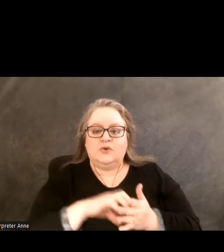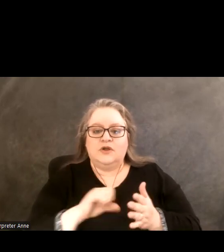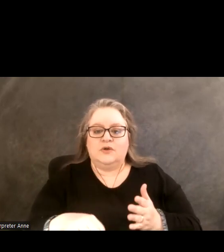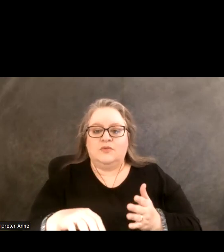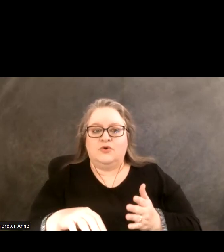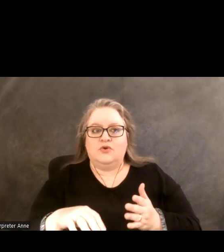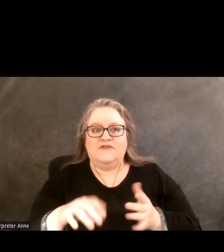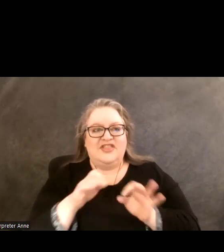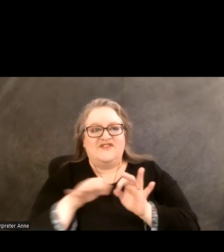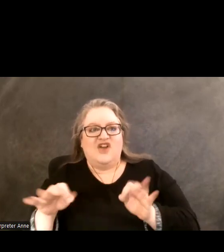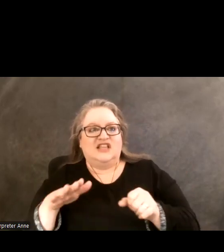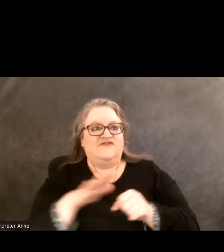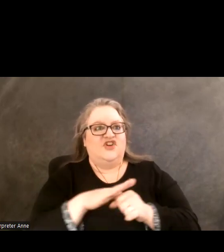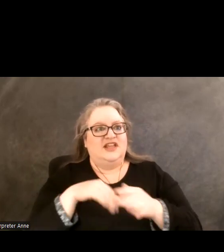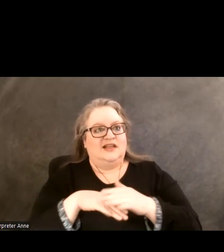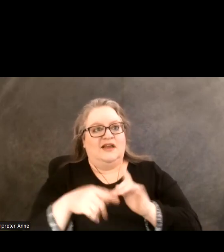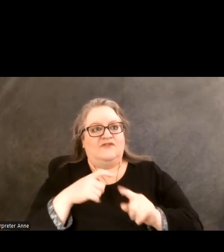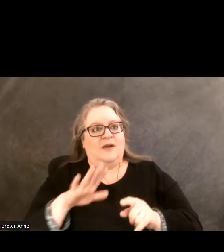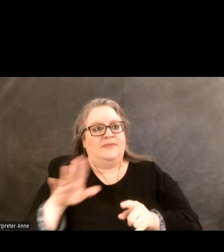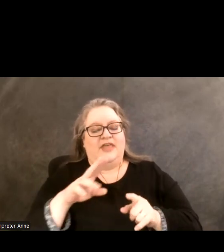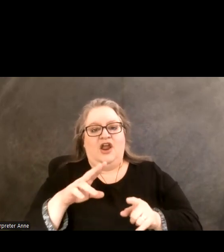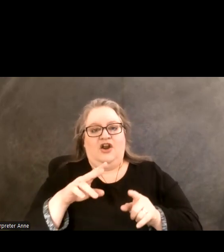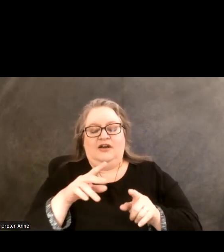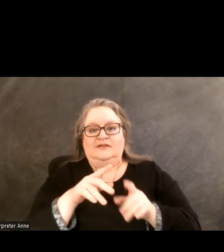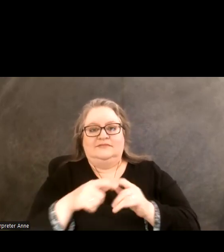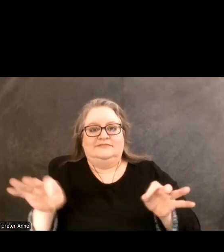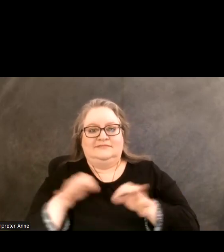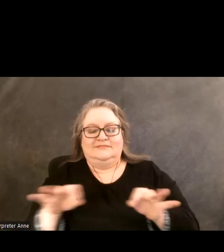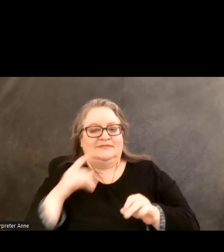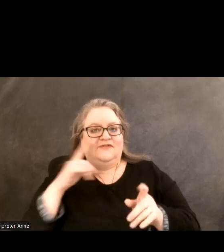accessible from their vocabulary forever because it does not mean